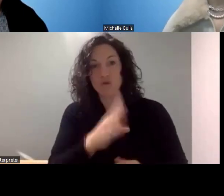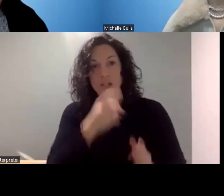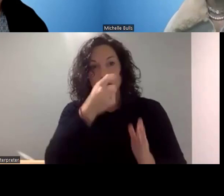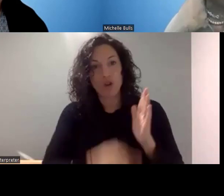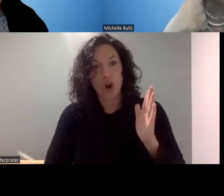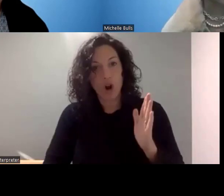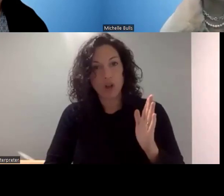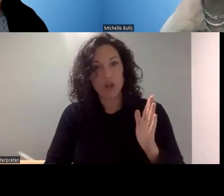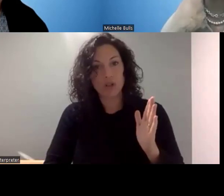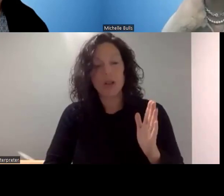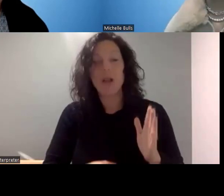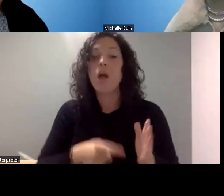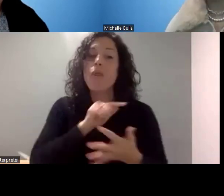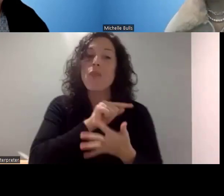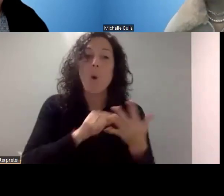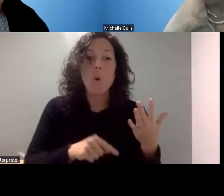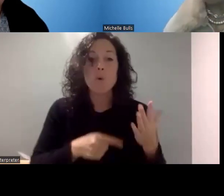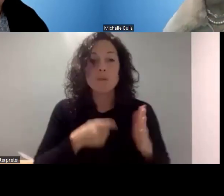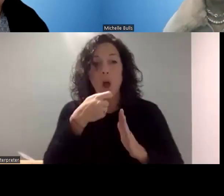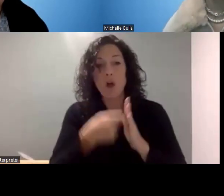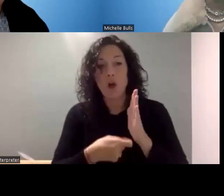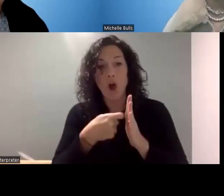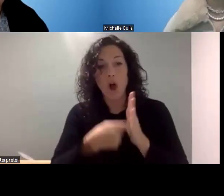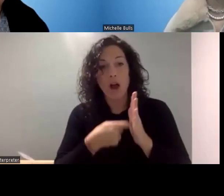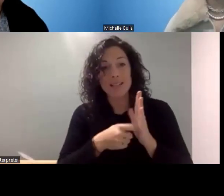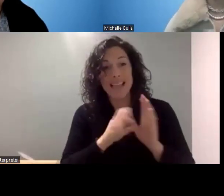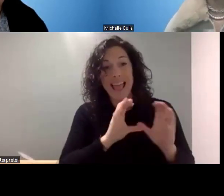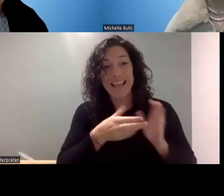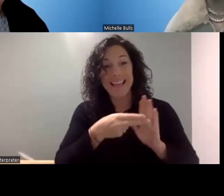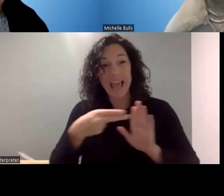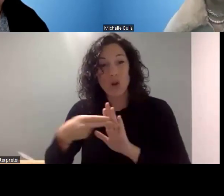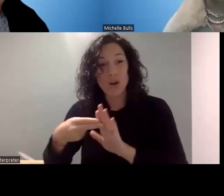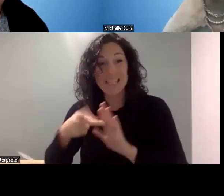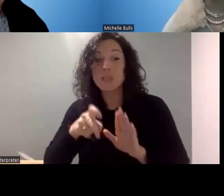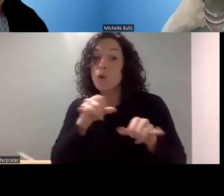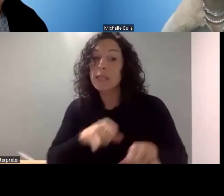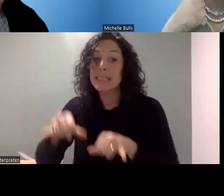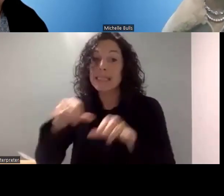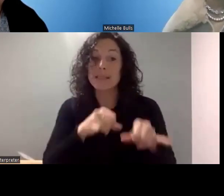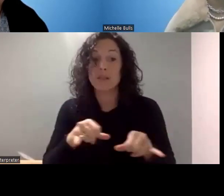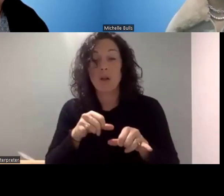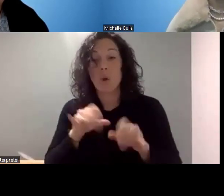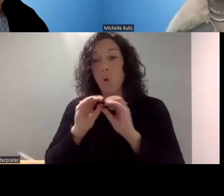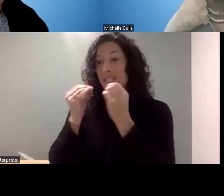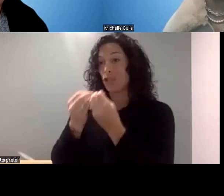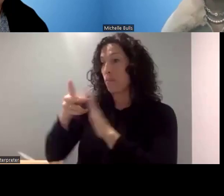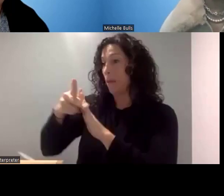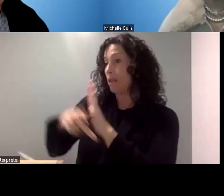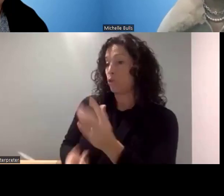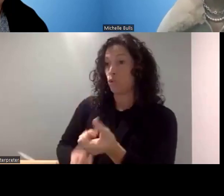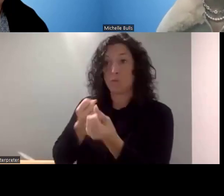those cost categories need to be consistently applied. There needs to be an organizational policy to support it.